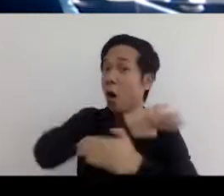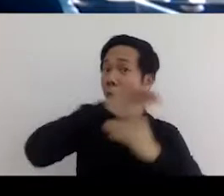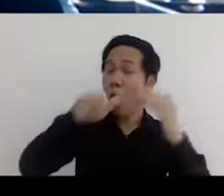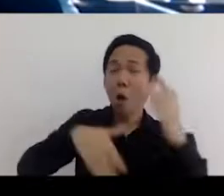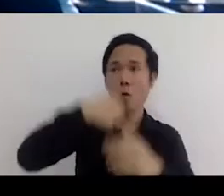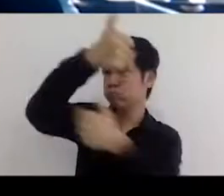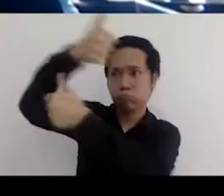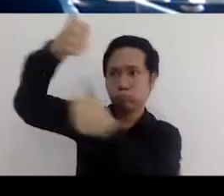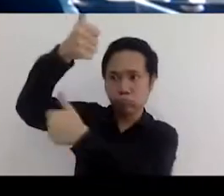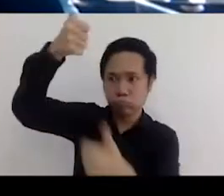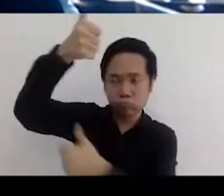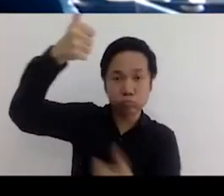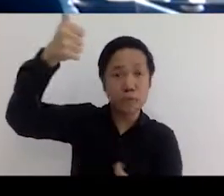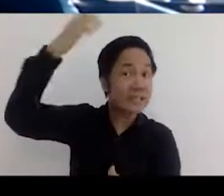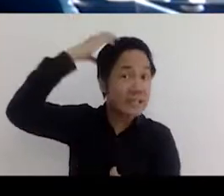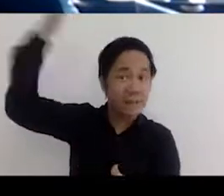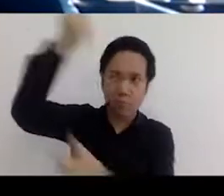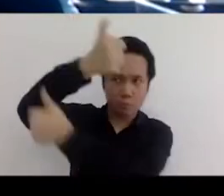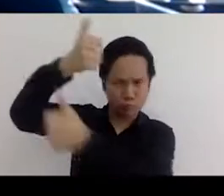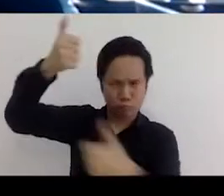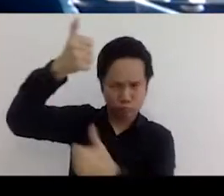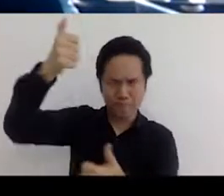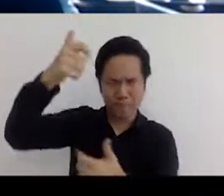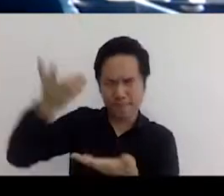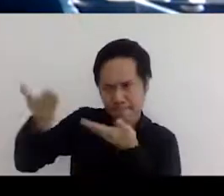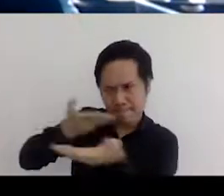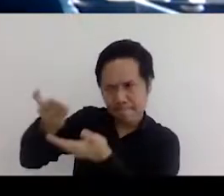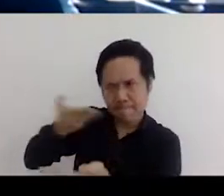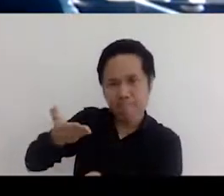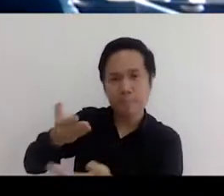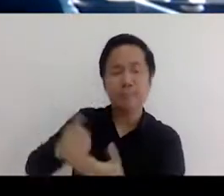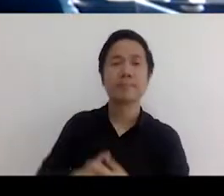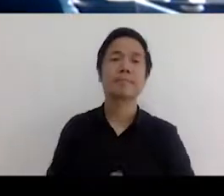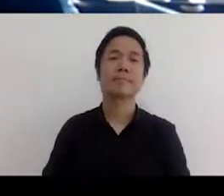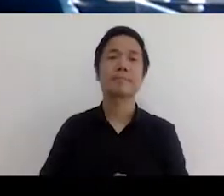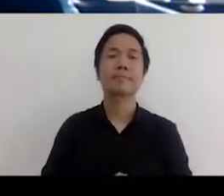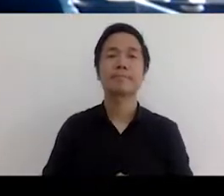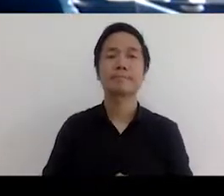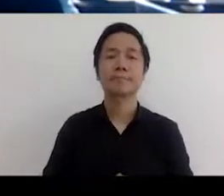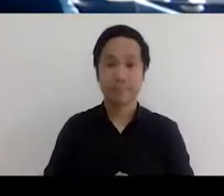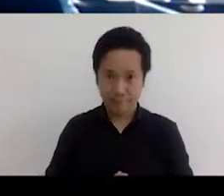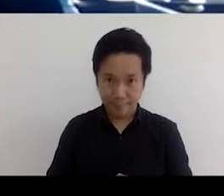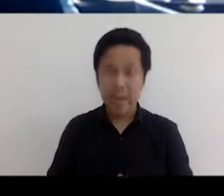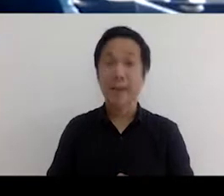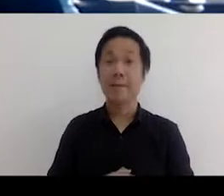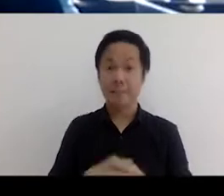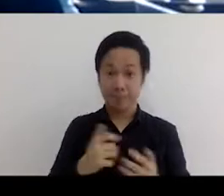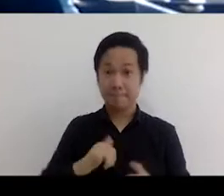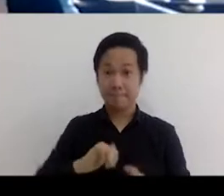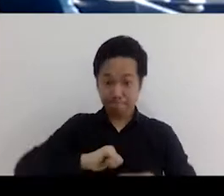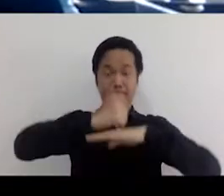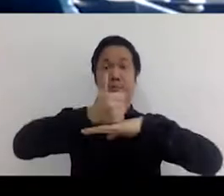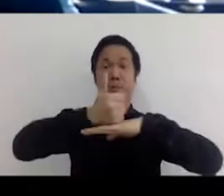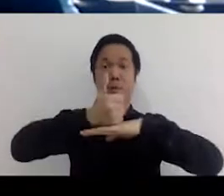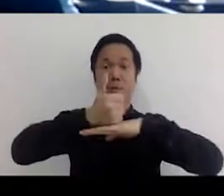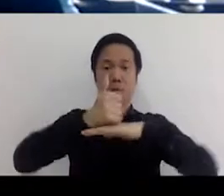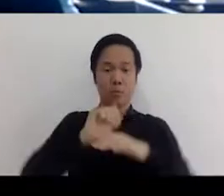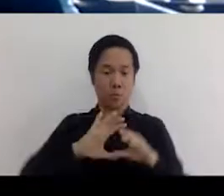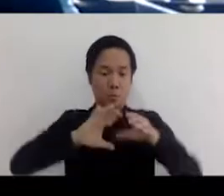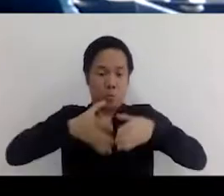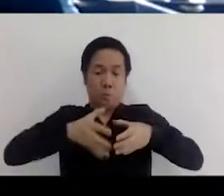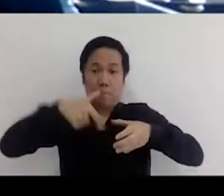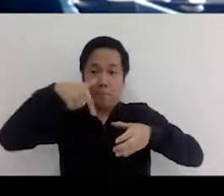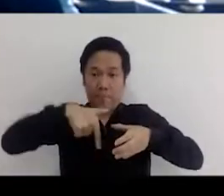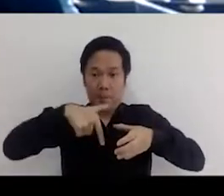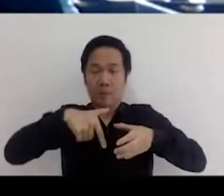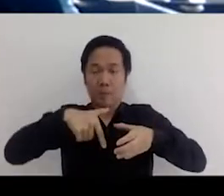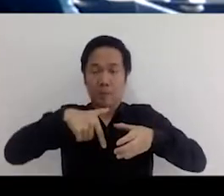Mostly because if we just talk about it, without having a real mechanism and endeavor to carry it through, then it remains a rhetoric.